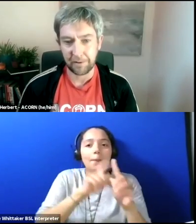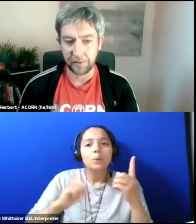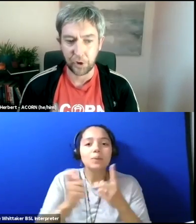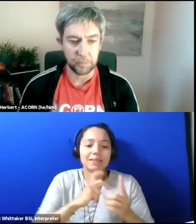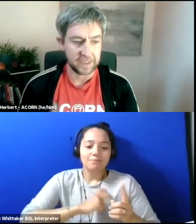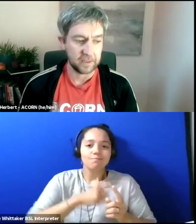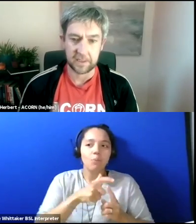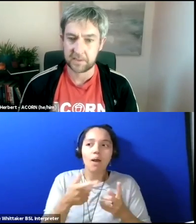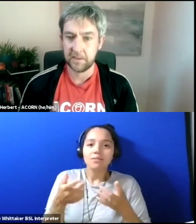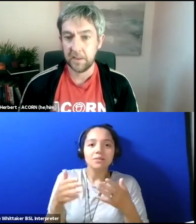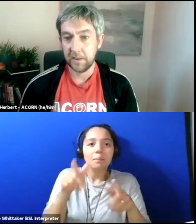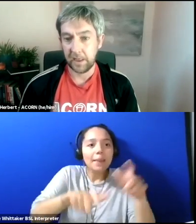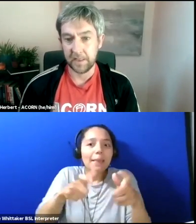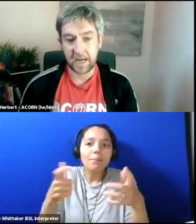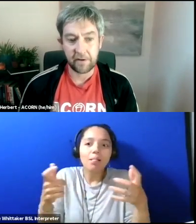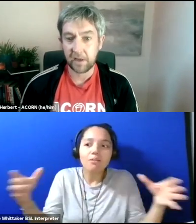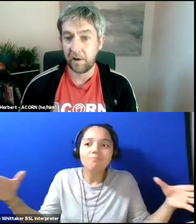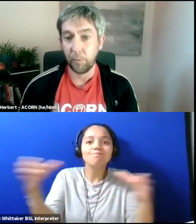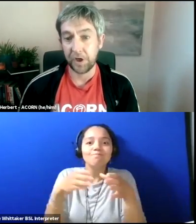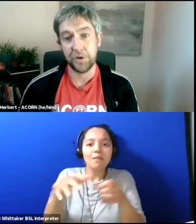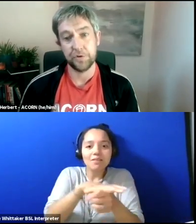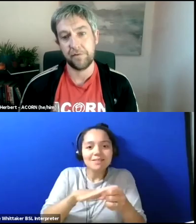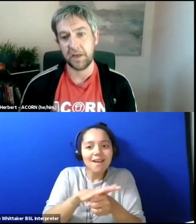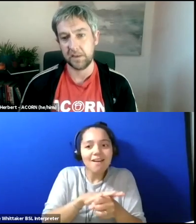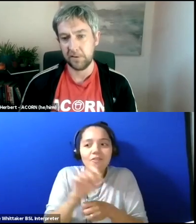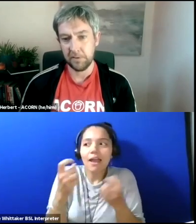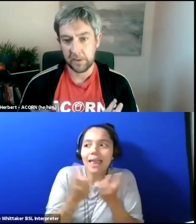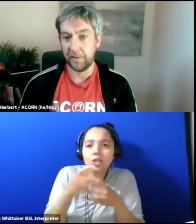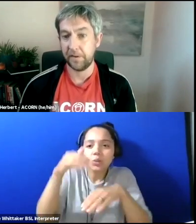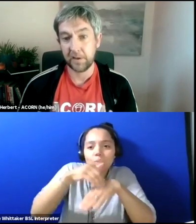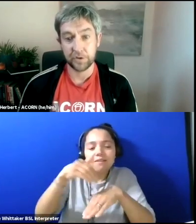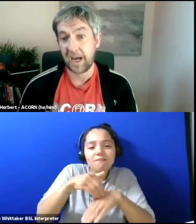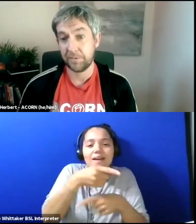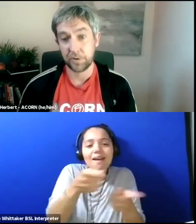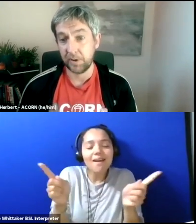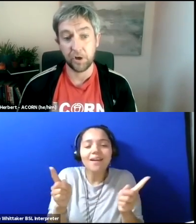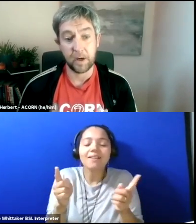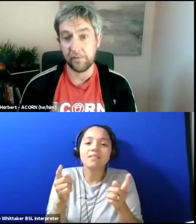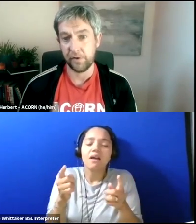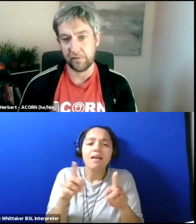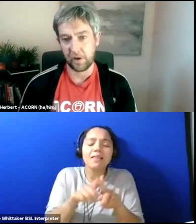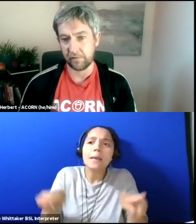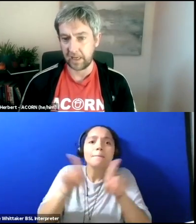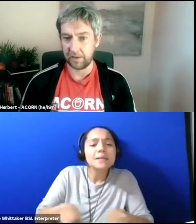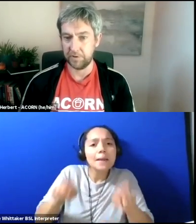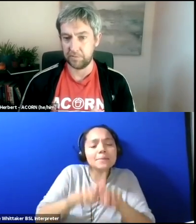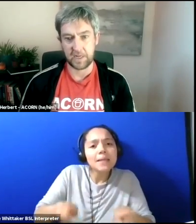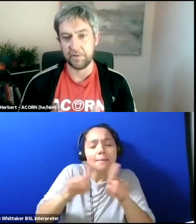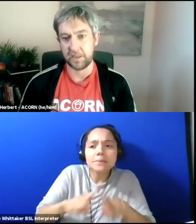We want to get more power for normal people in this area. What issues are affecting you?" And the thing that just kept coming up over and over again was